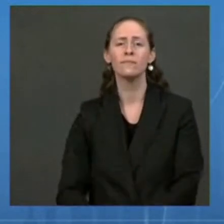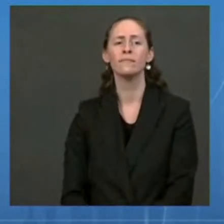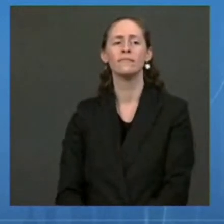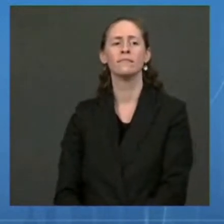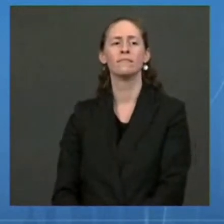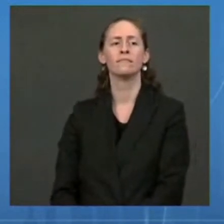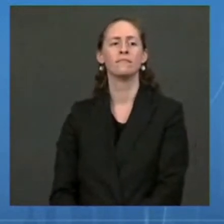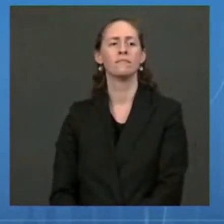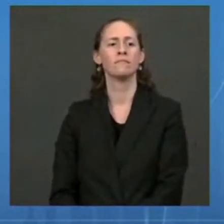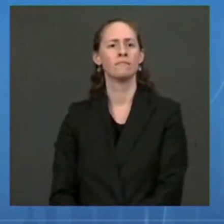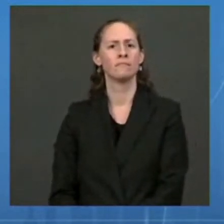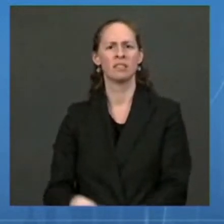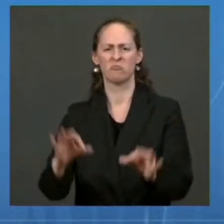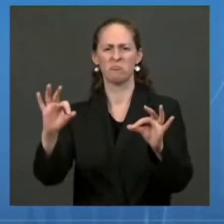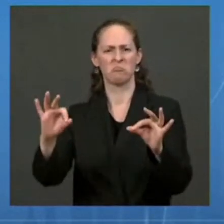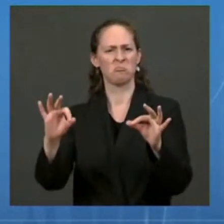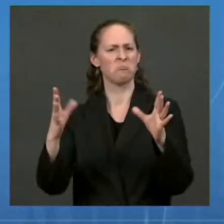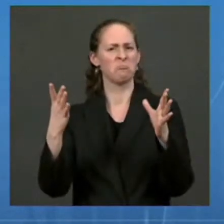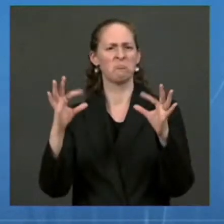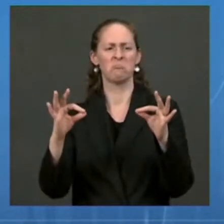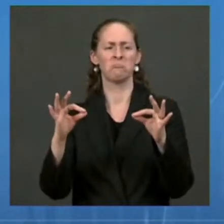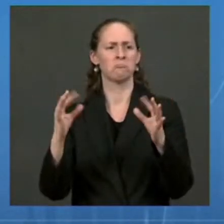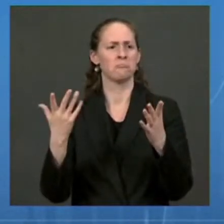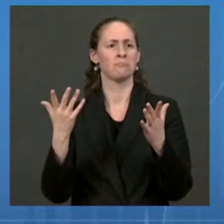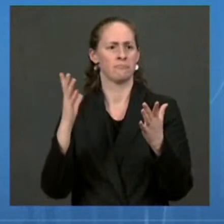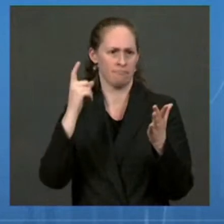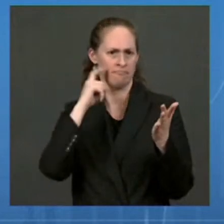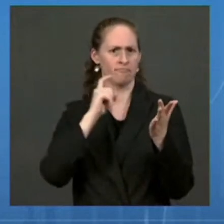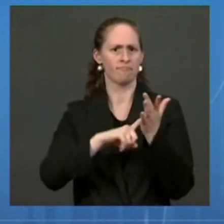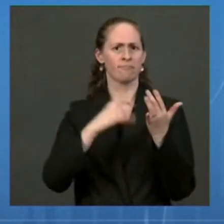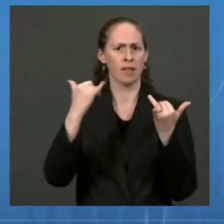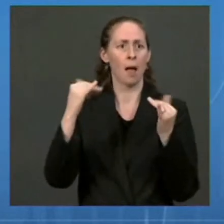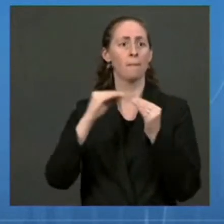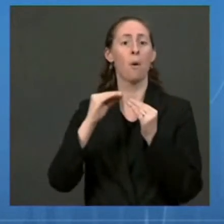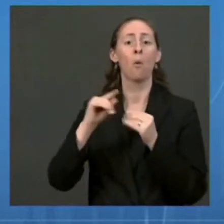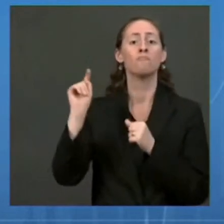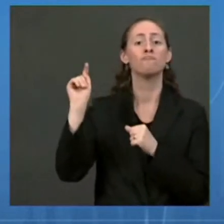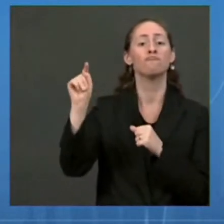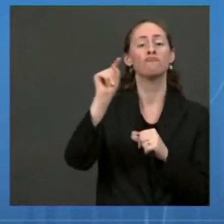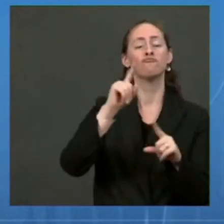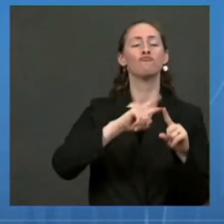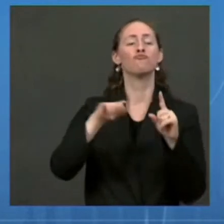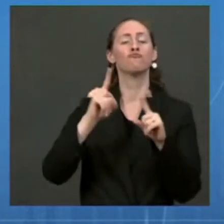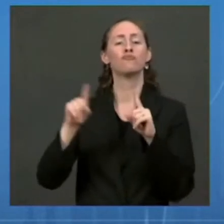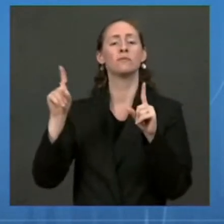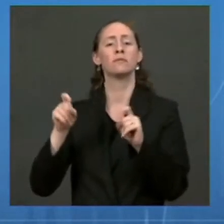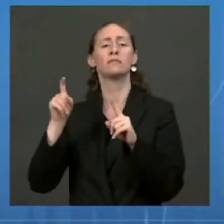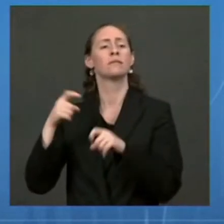OF THE ANTIGEN TESTING WHICH HAS PROVEN TO BE QUITE SENSITIVE. DR. FAUCI, DR. WALENSKY ,